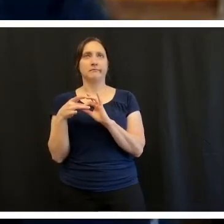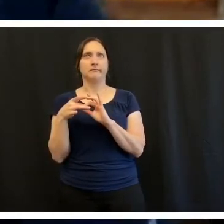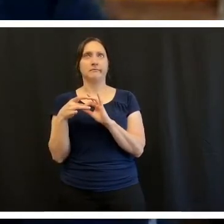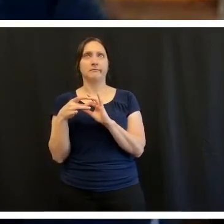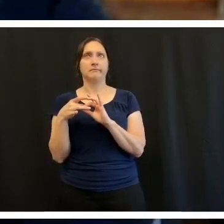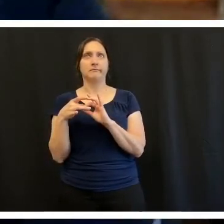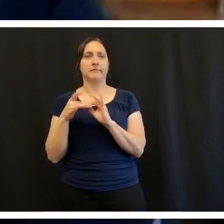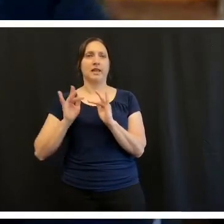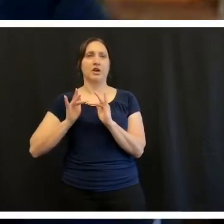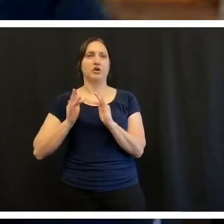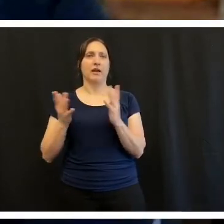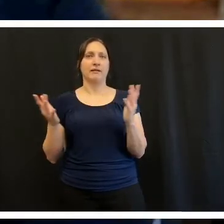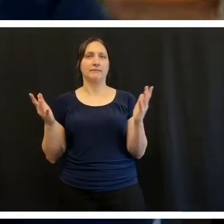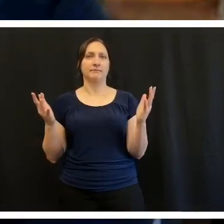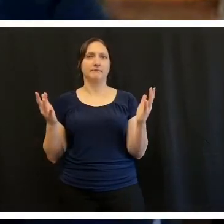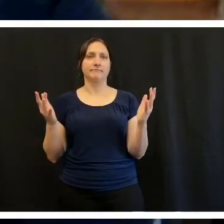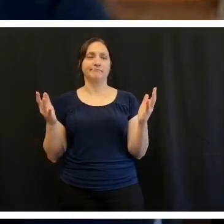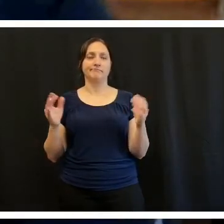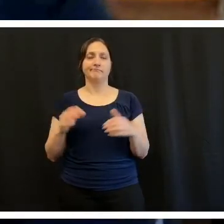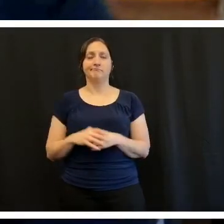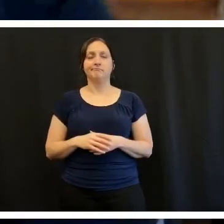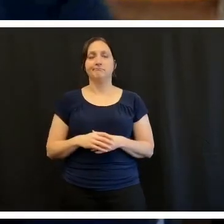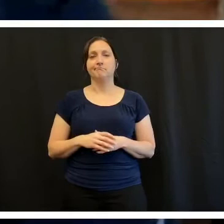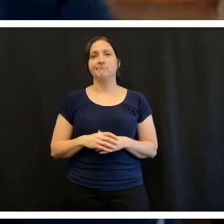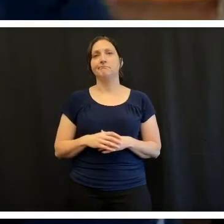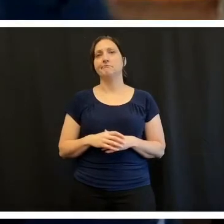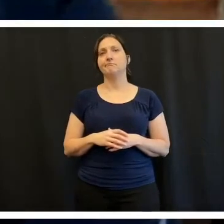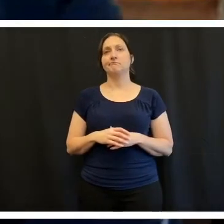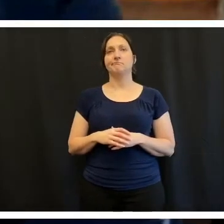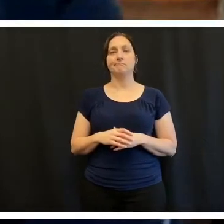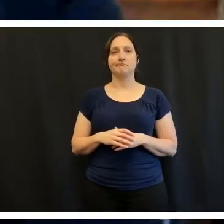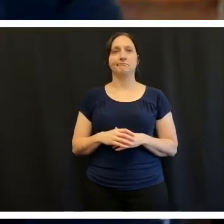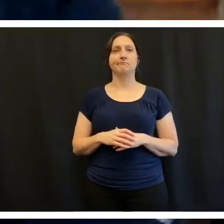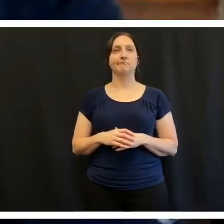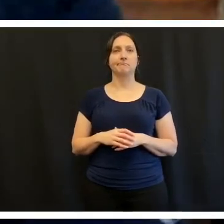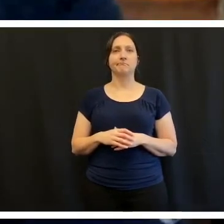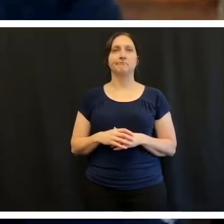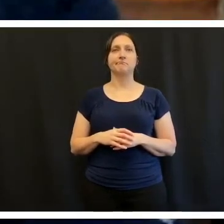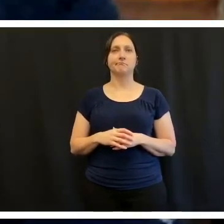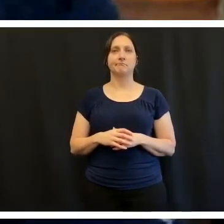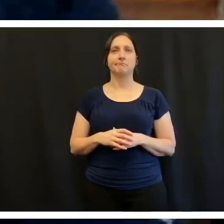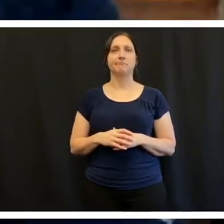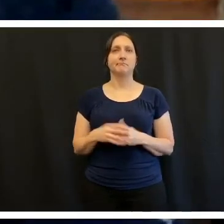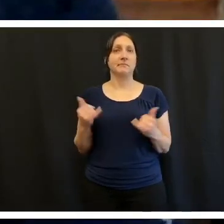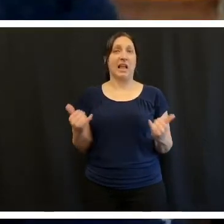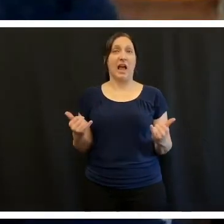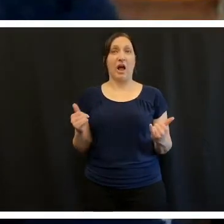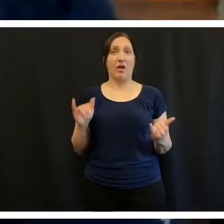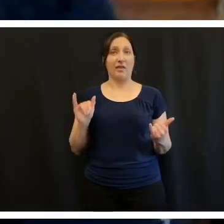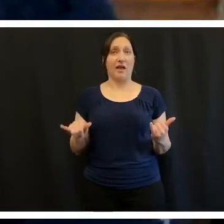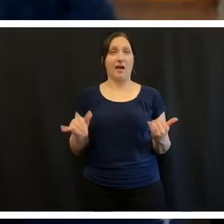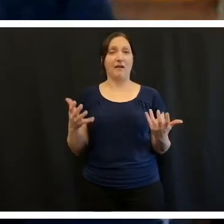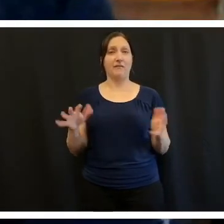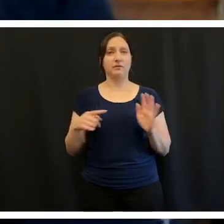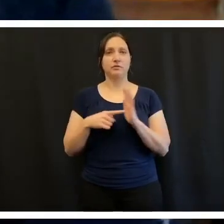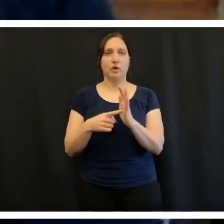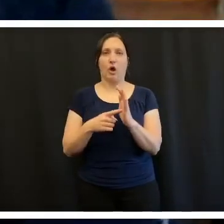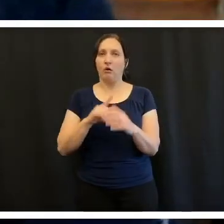So, it's clearly demonstrated that there's a need for students to have access